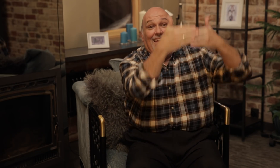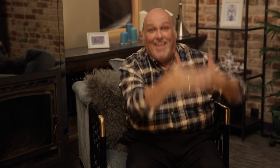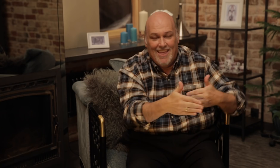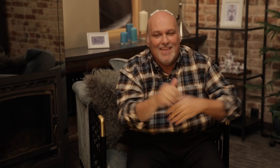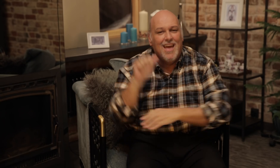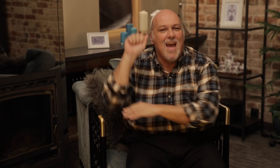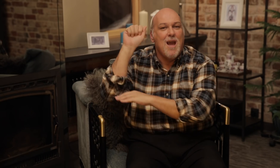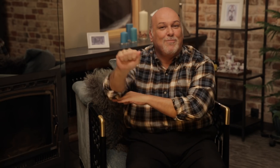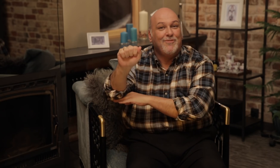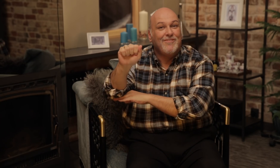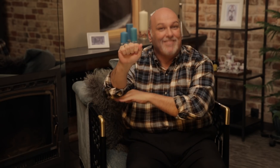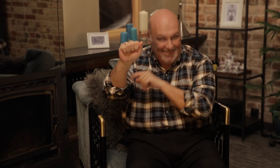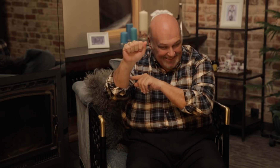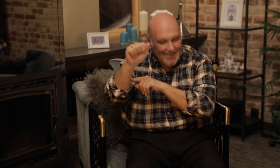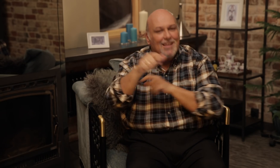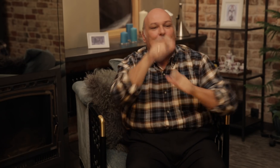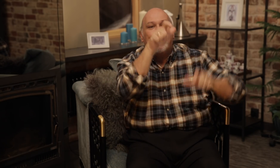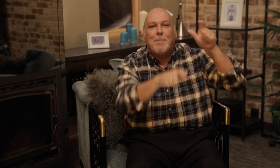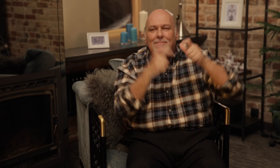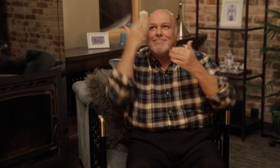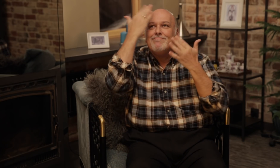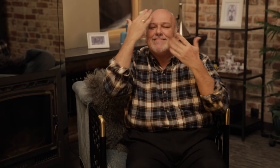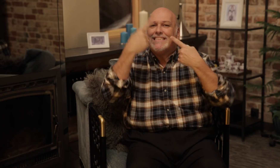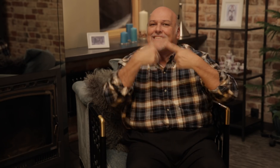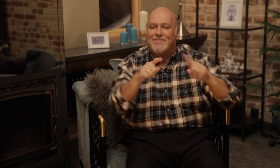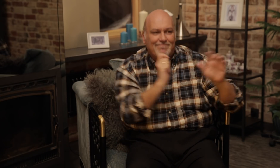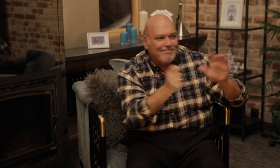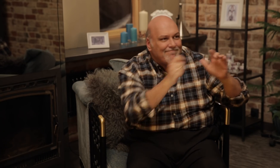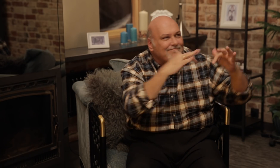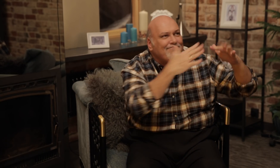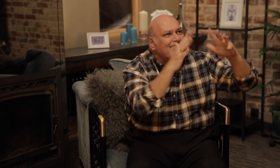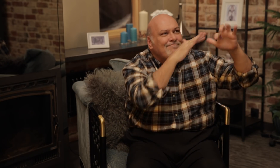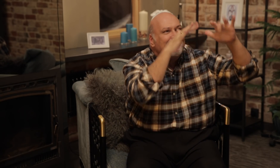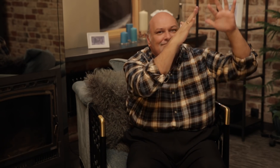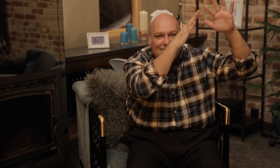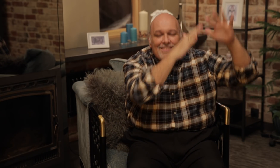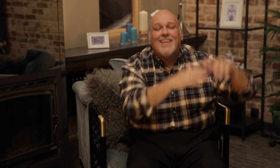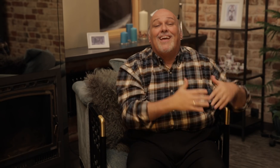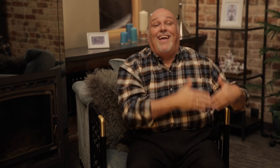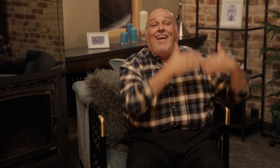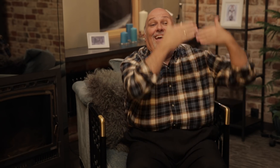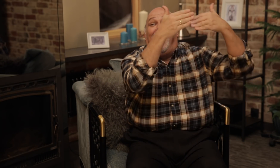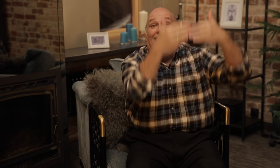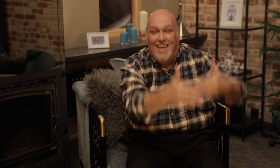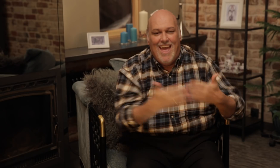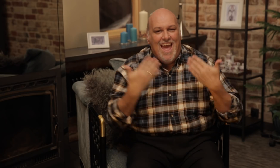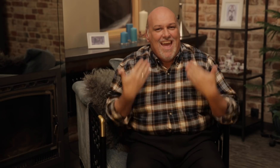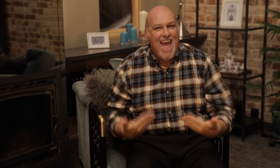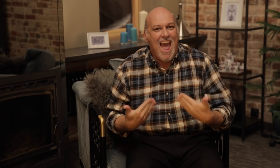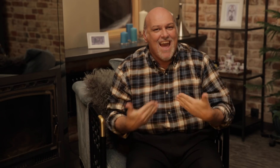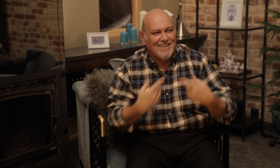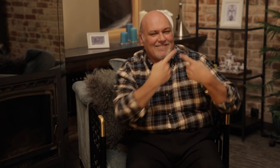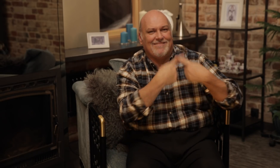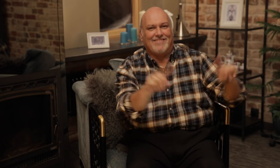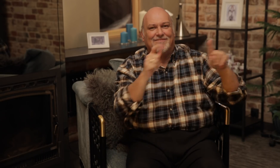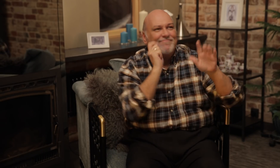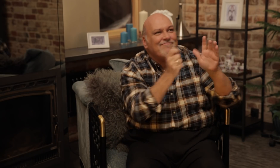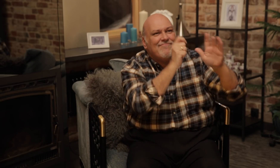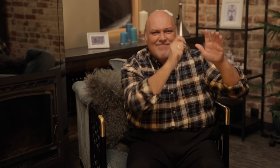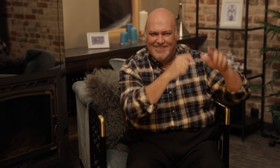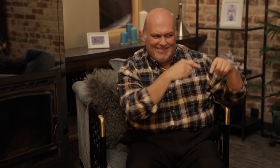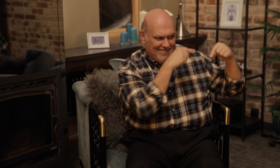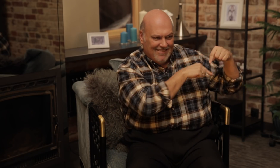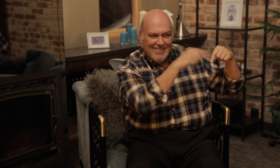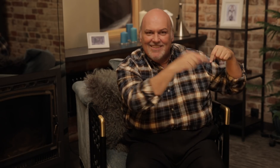communist period as well as the 21st century.